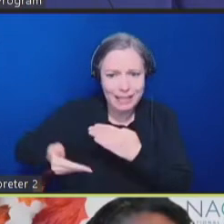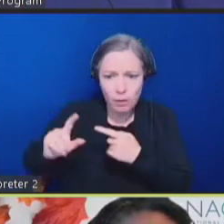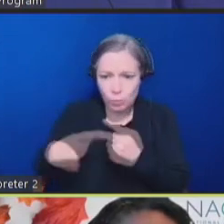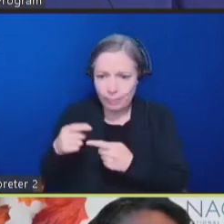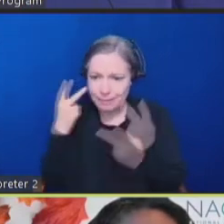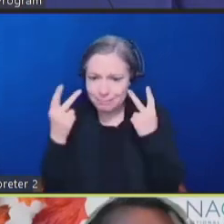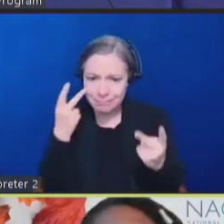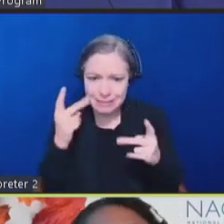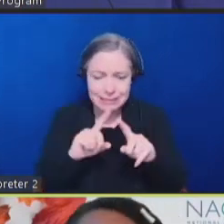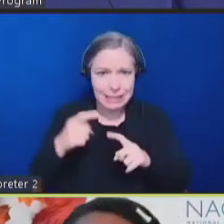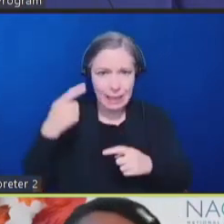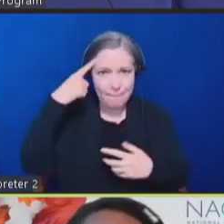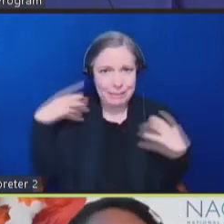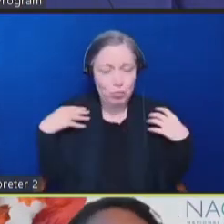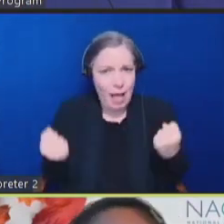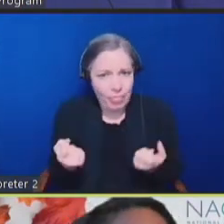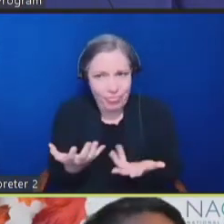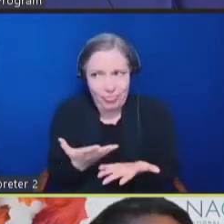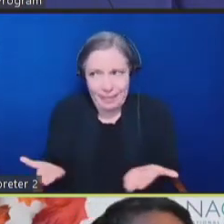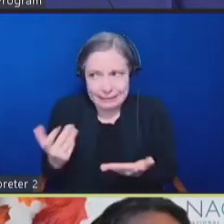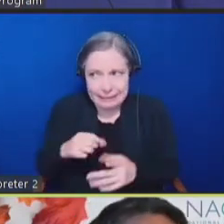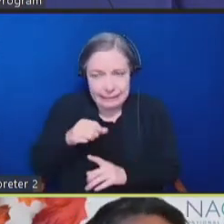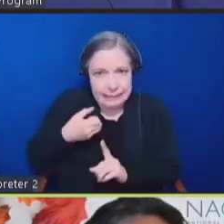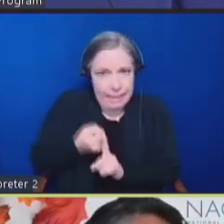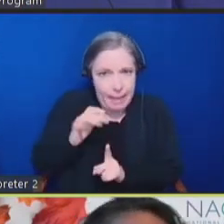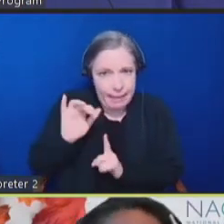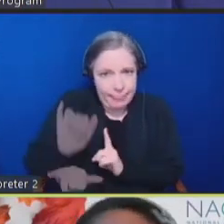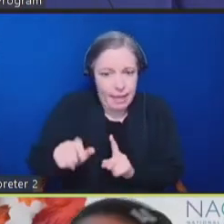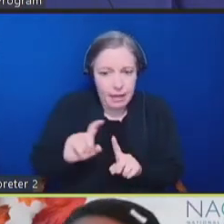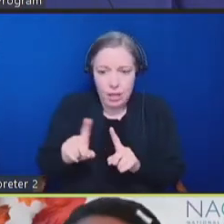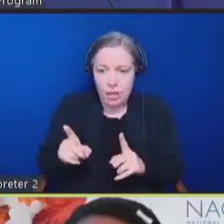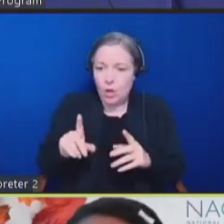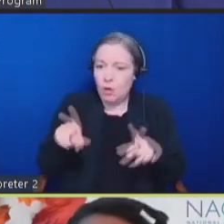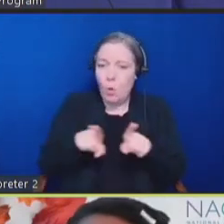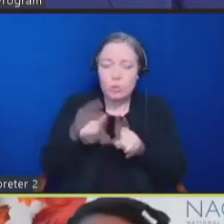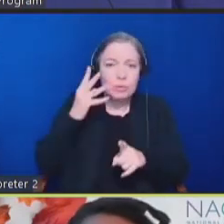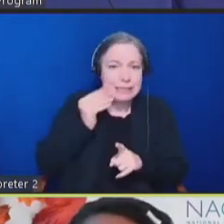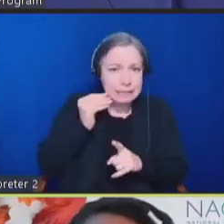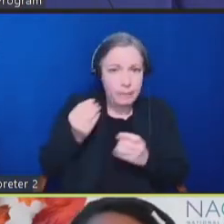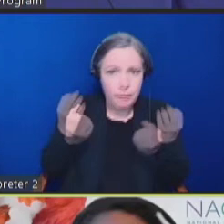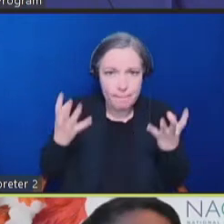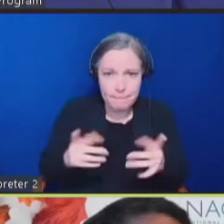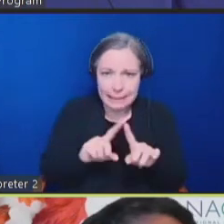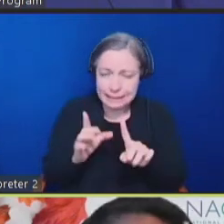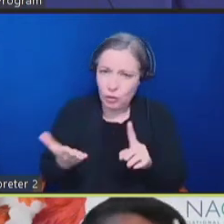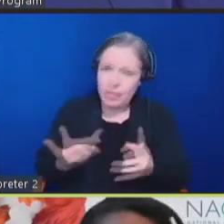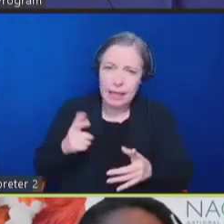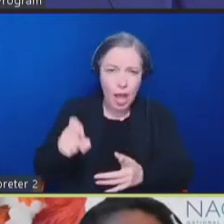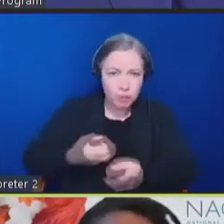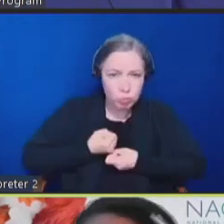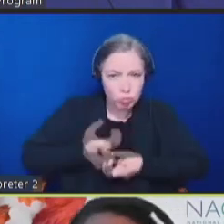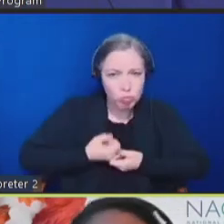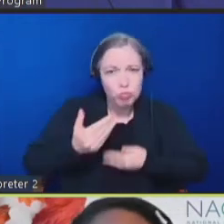So, we're hoping that our National Association will continue to support. We receive some